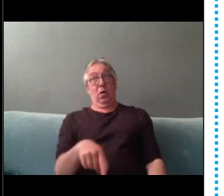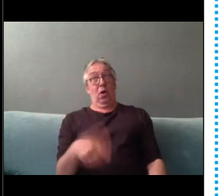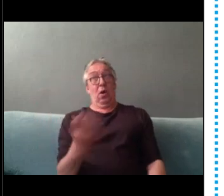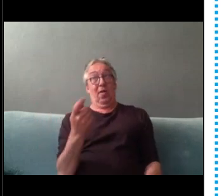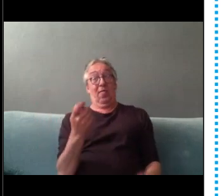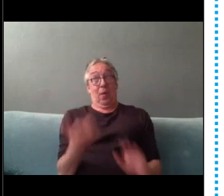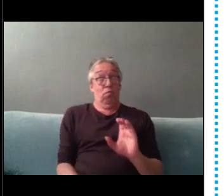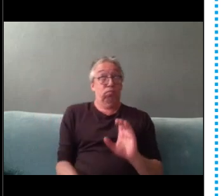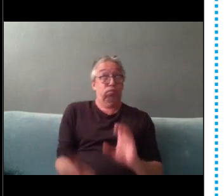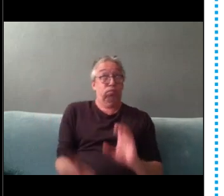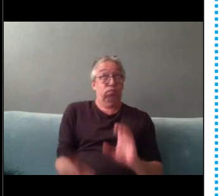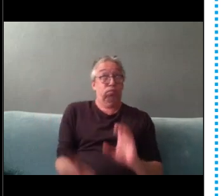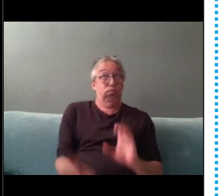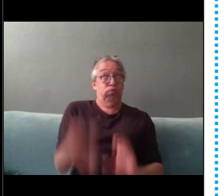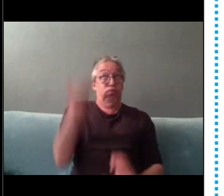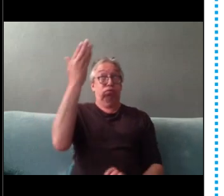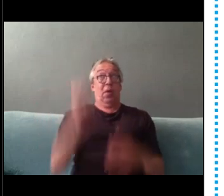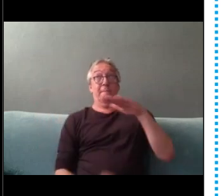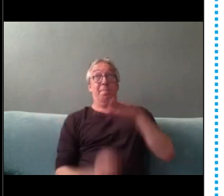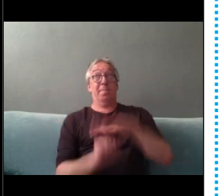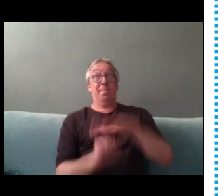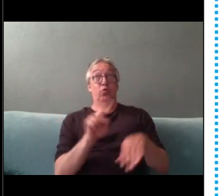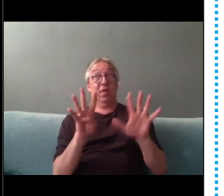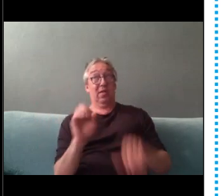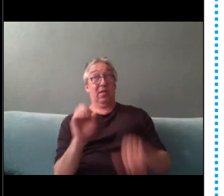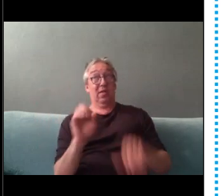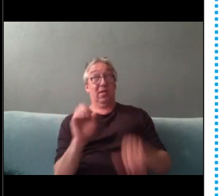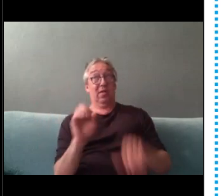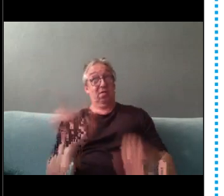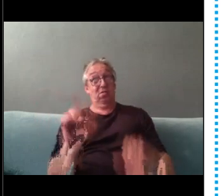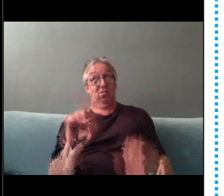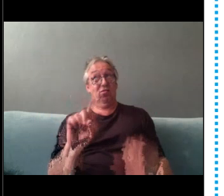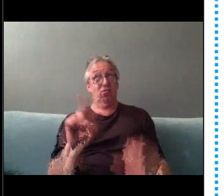but this is our position on this. It'll be later in the link section.